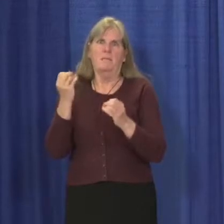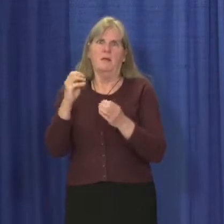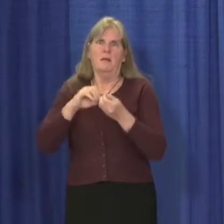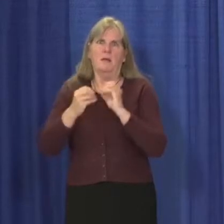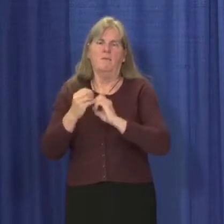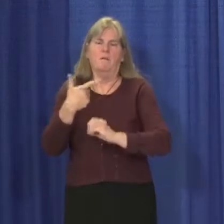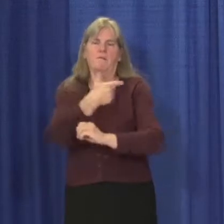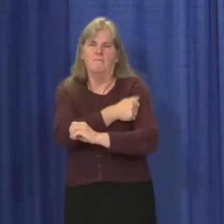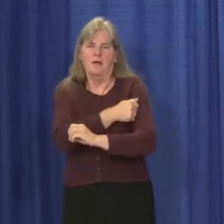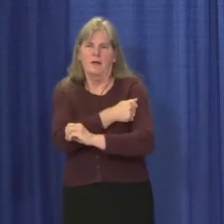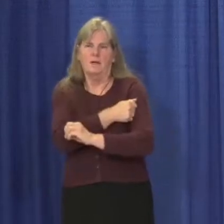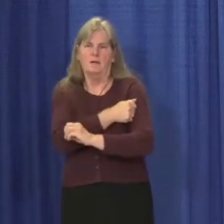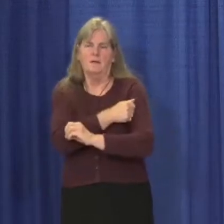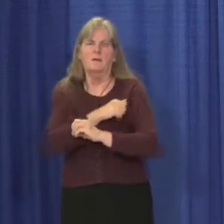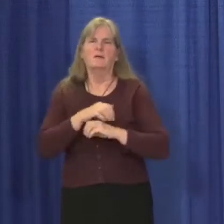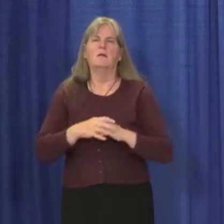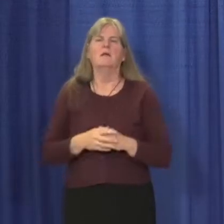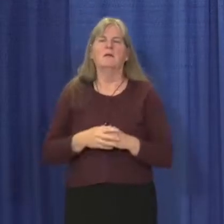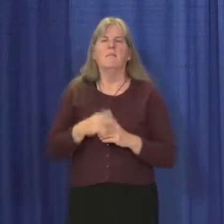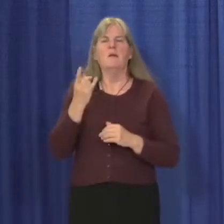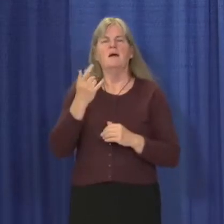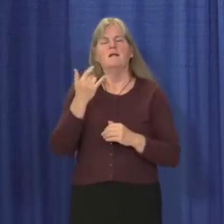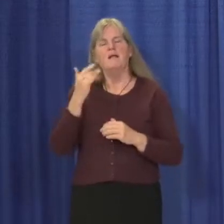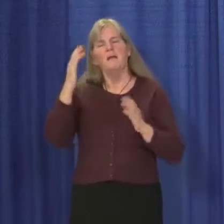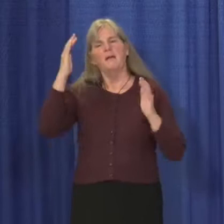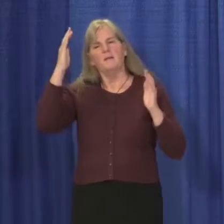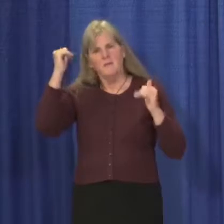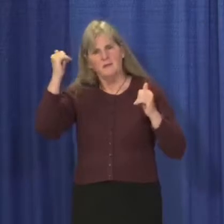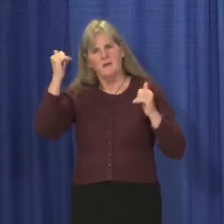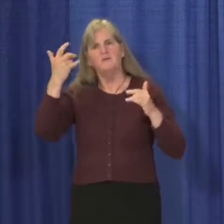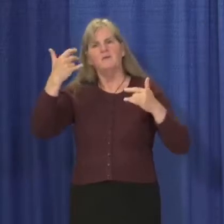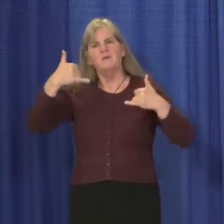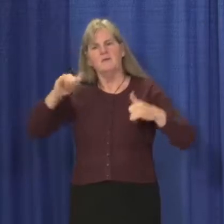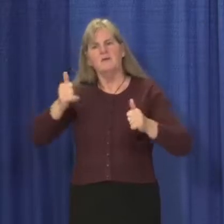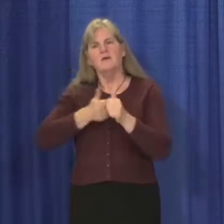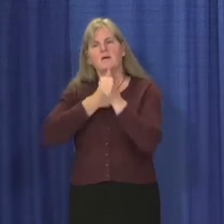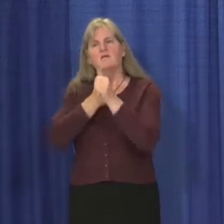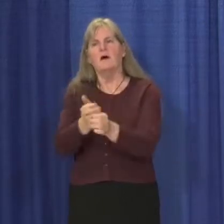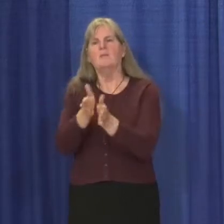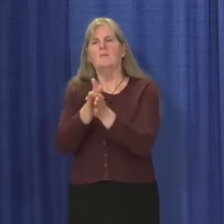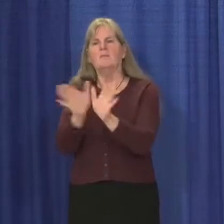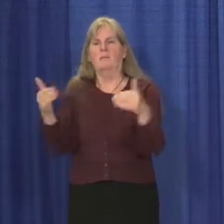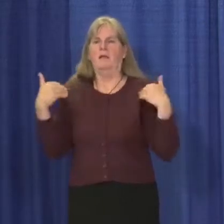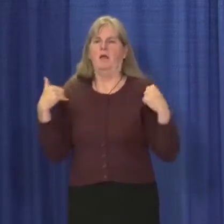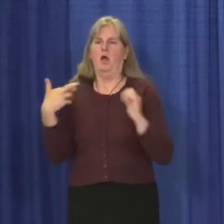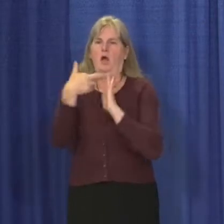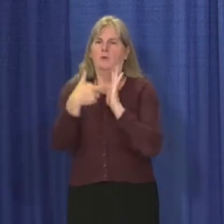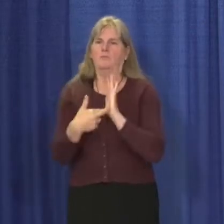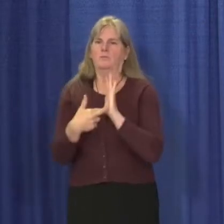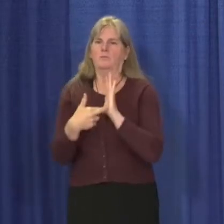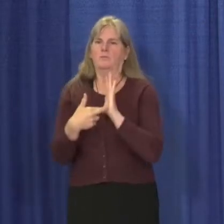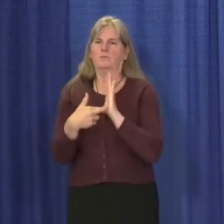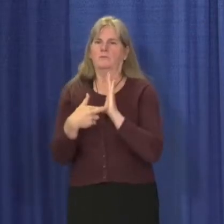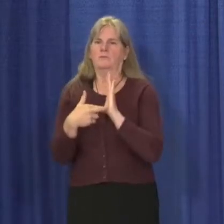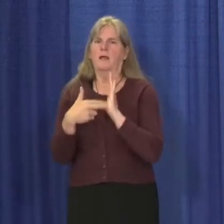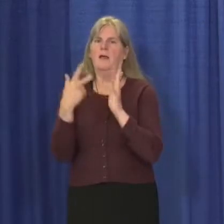in place for expected adherence to public health measures as those additional layers of